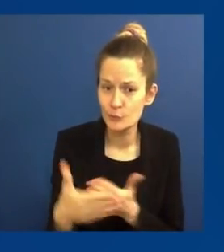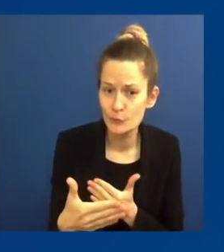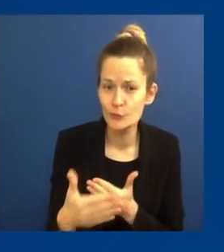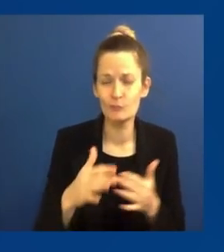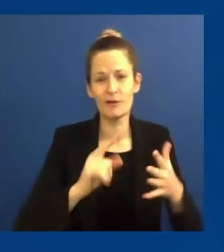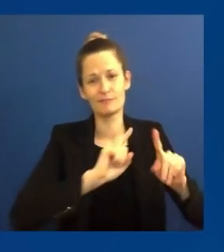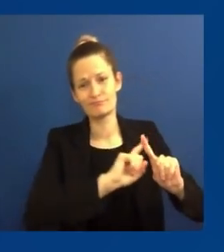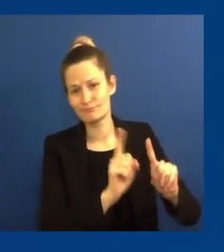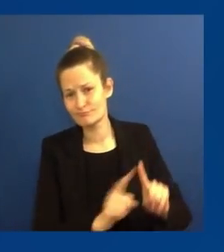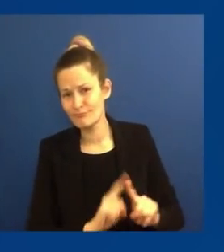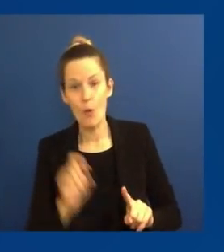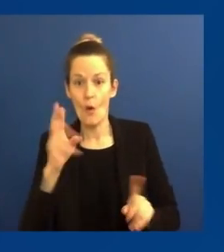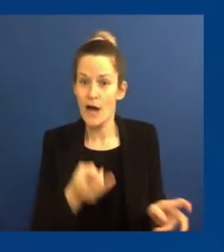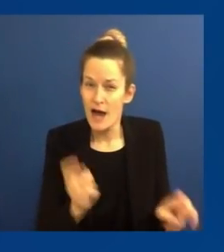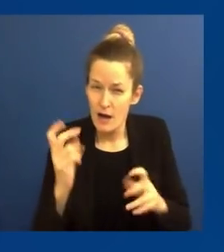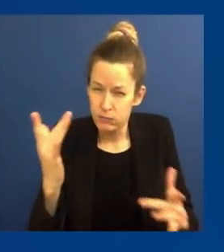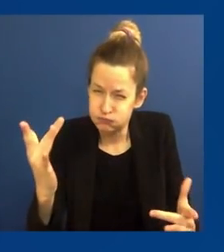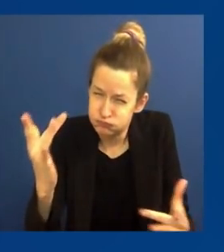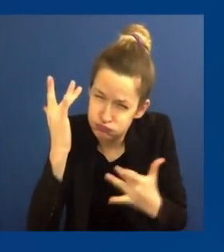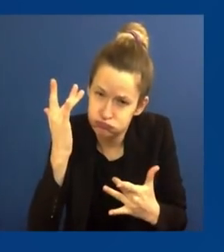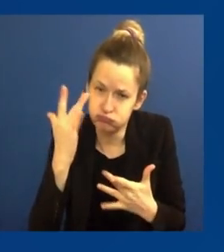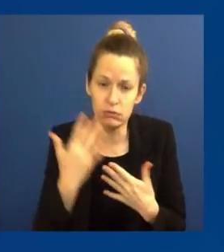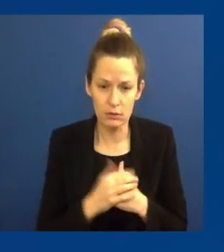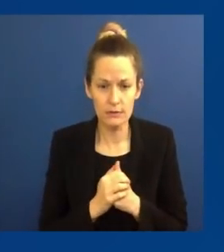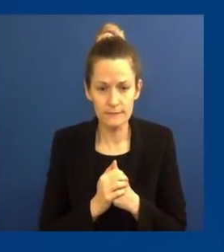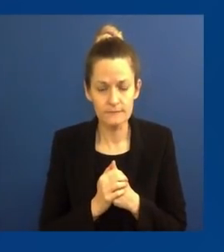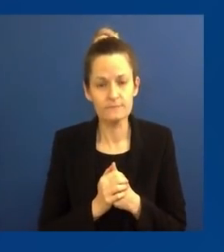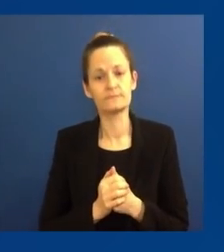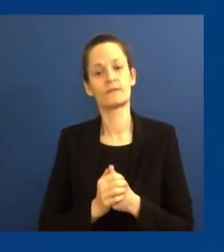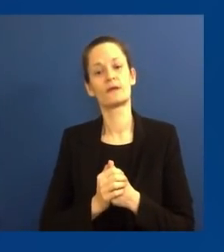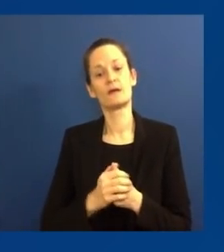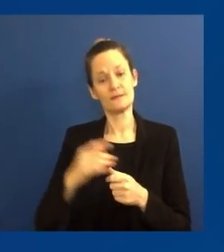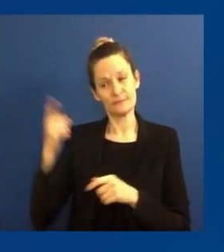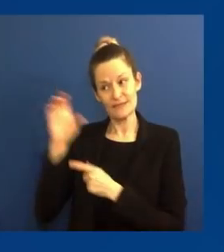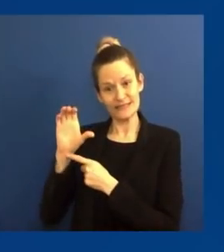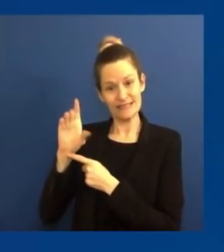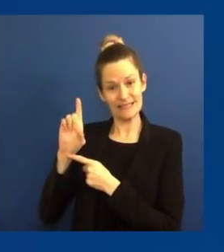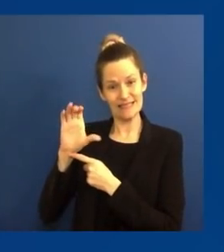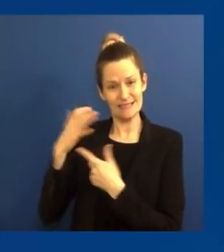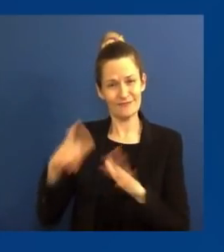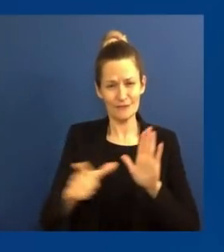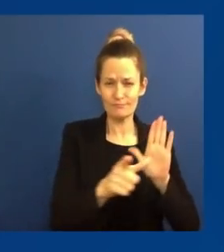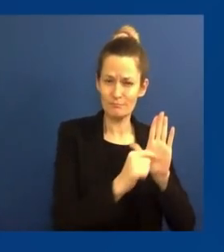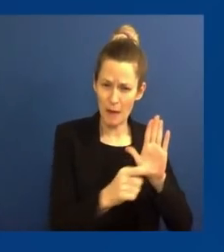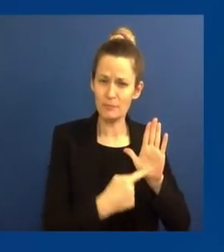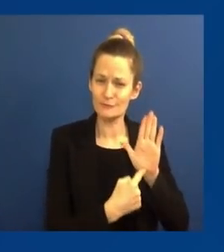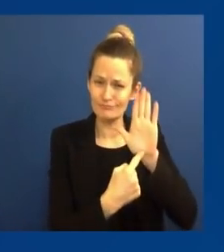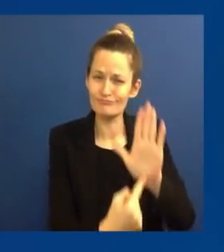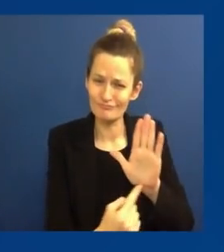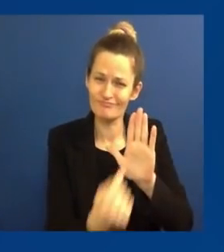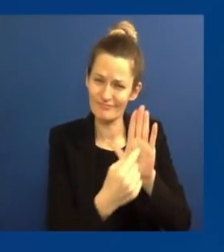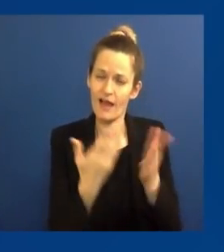by CDC scientists in JAMA further adds to this evidence. This JAMA report similarly shows